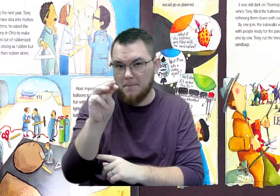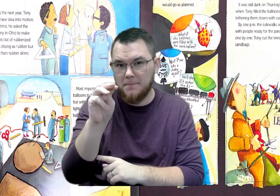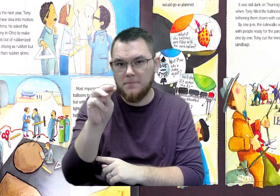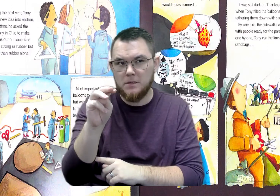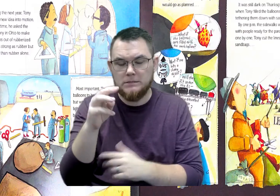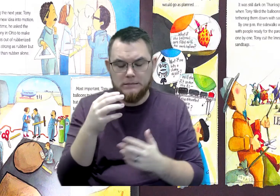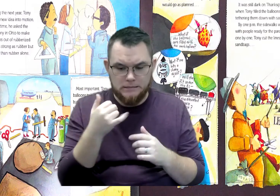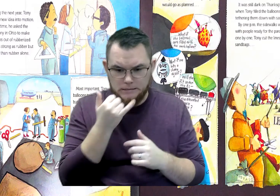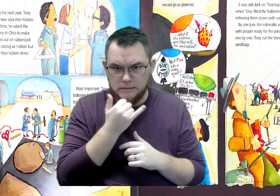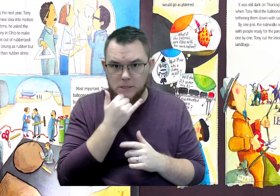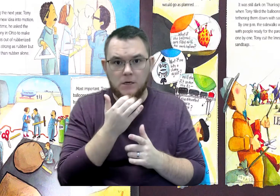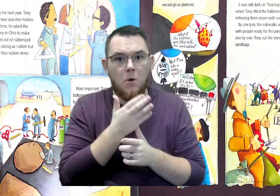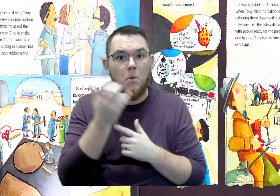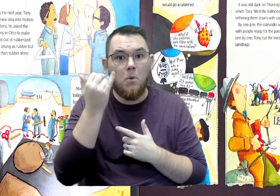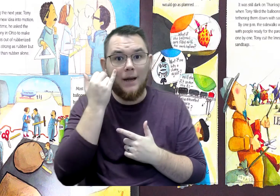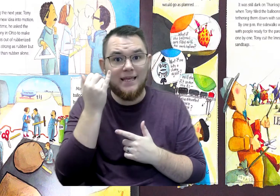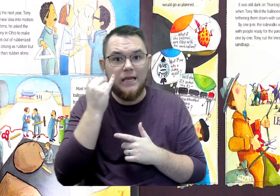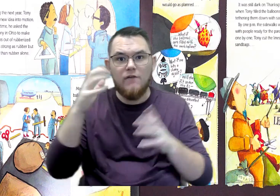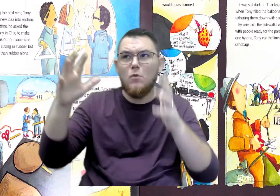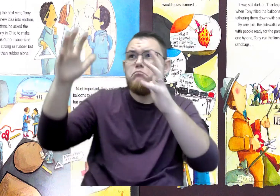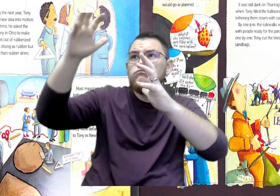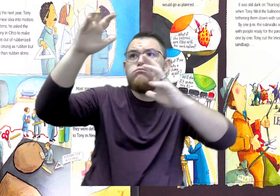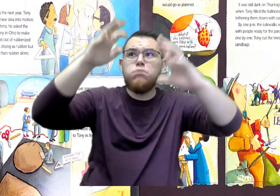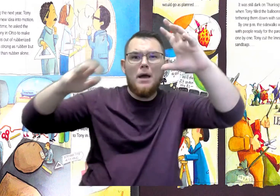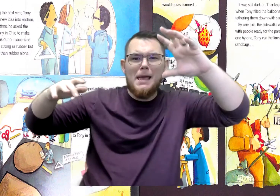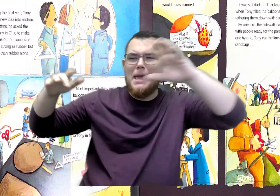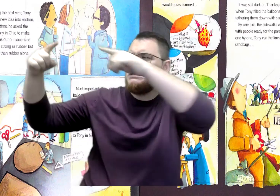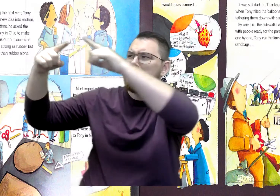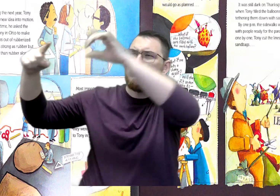What if one hits a sharp object?